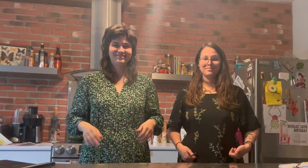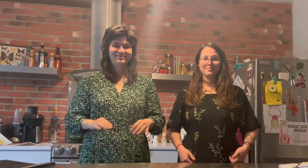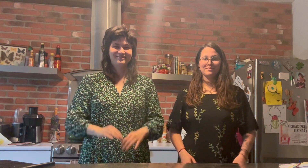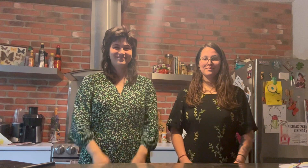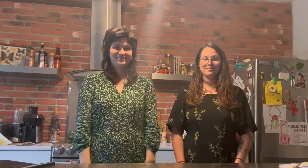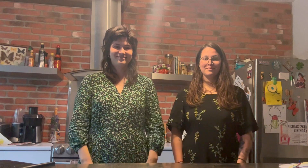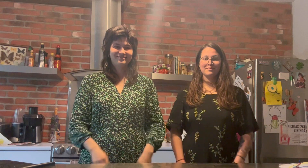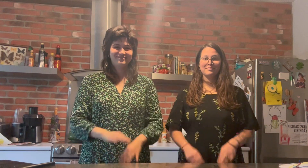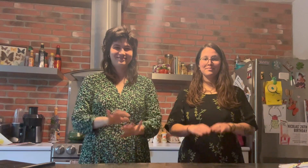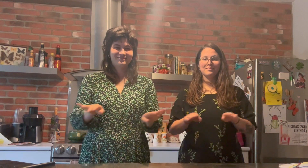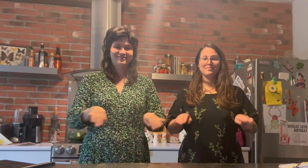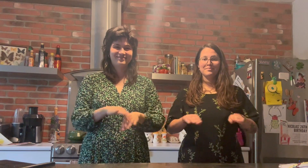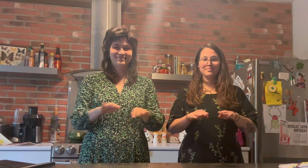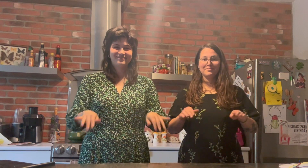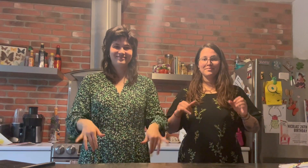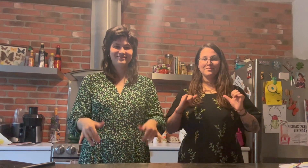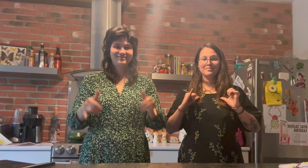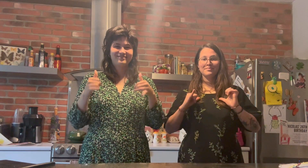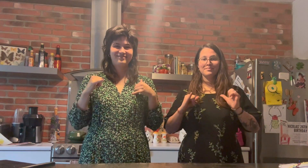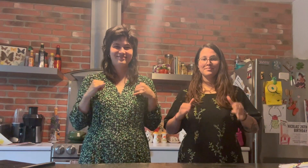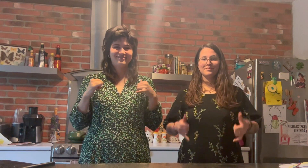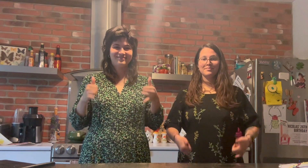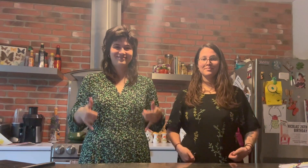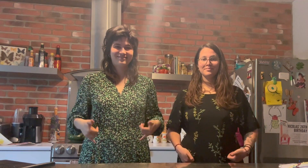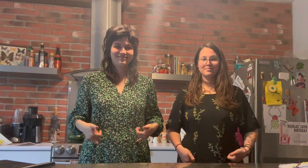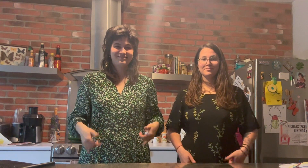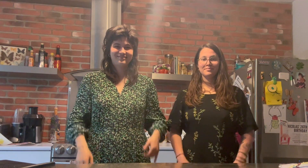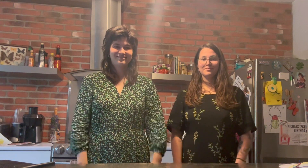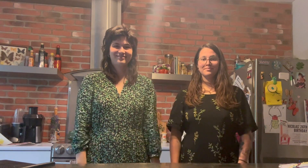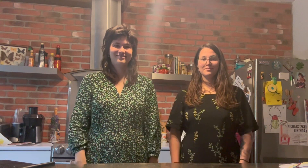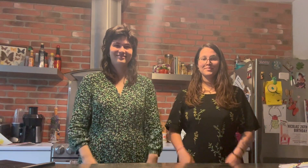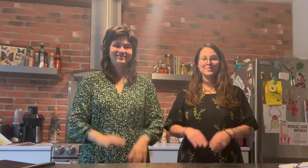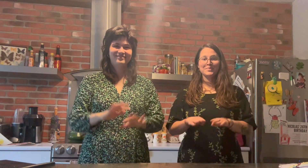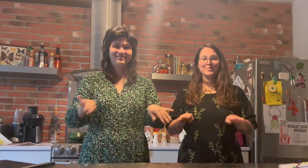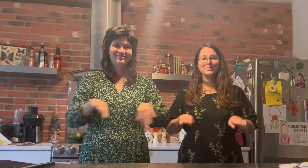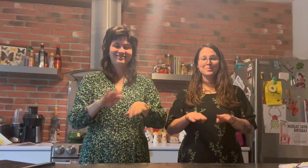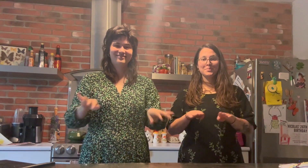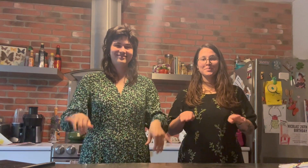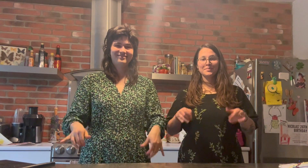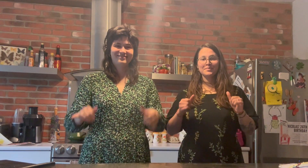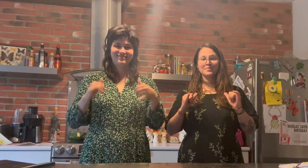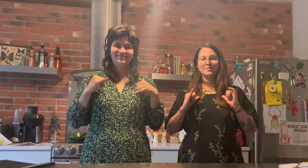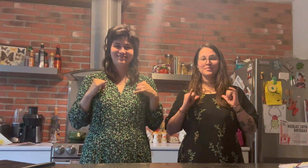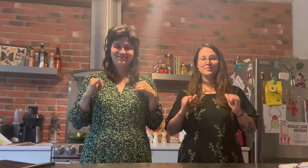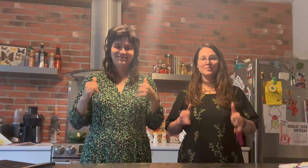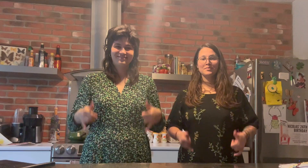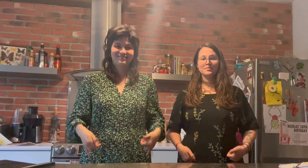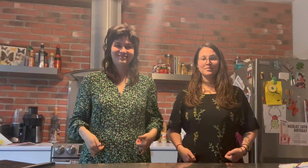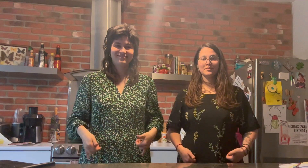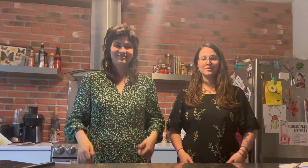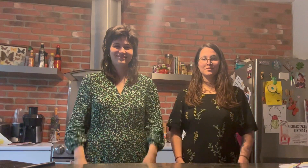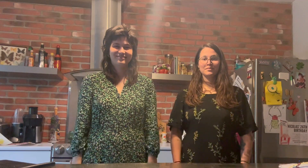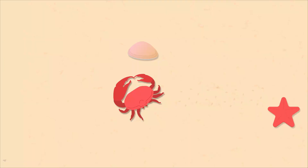Descend les "Y" vers la partie la plus basse de ton torse, where the tips of your pinkies land on.